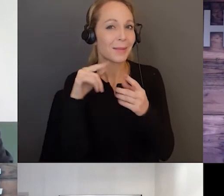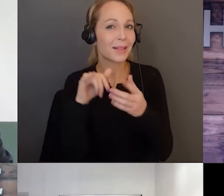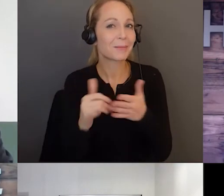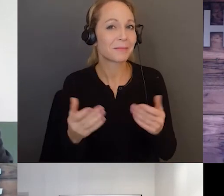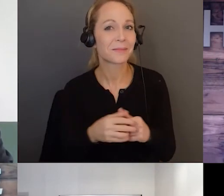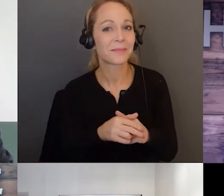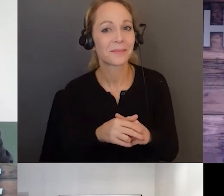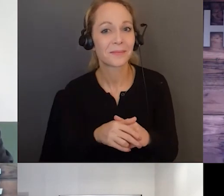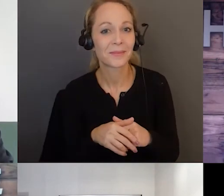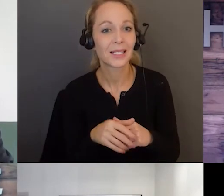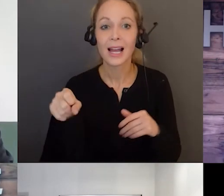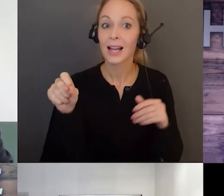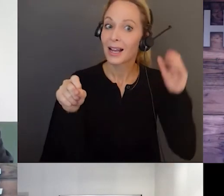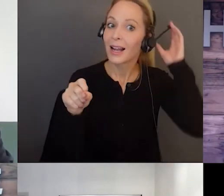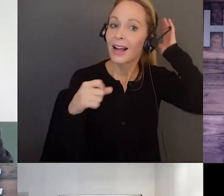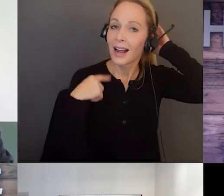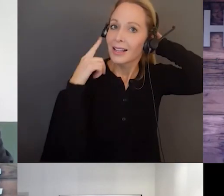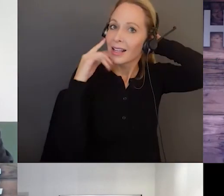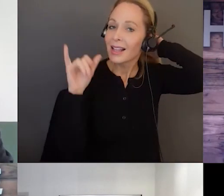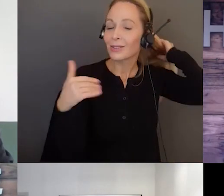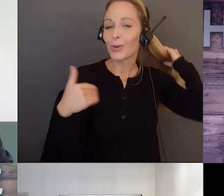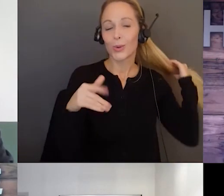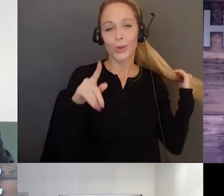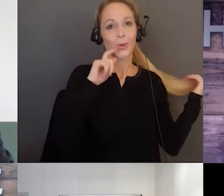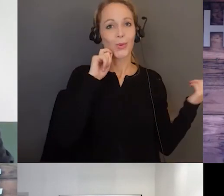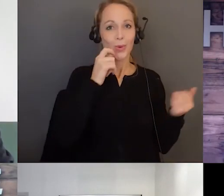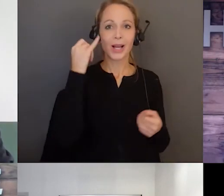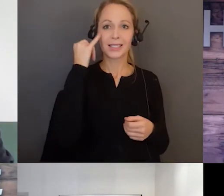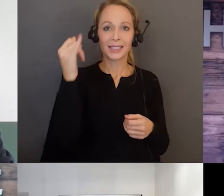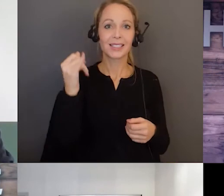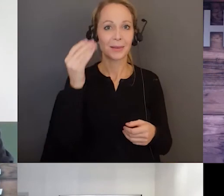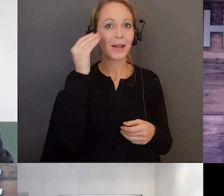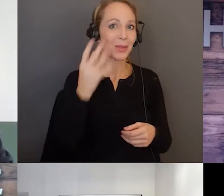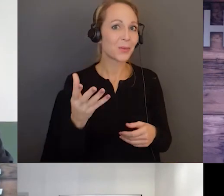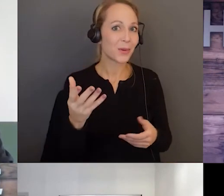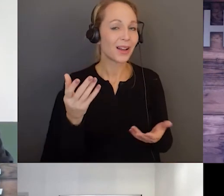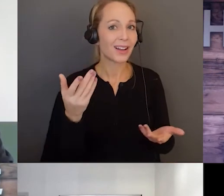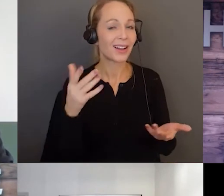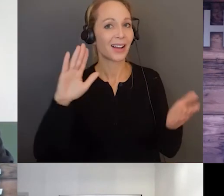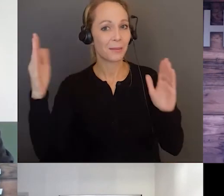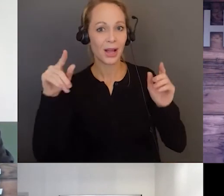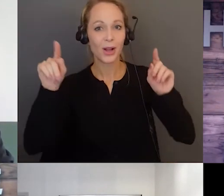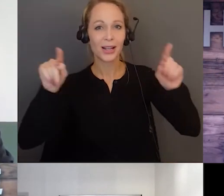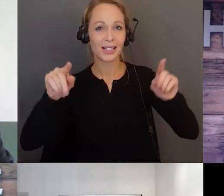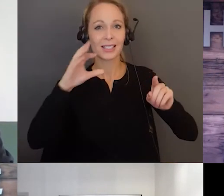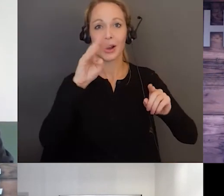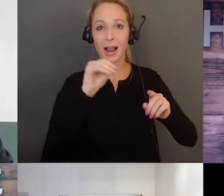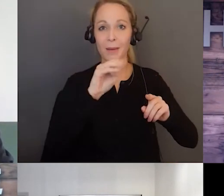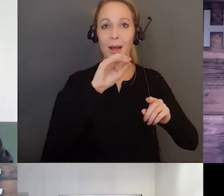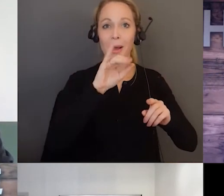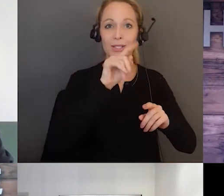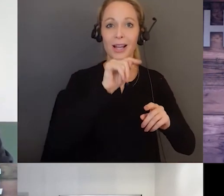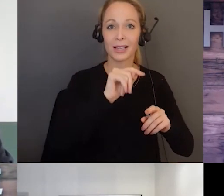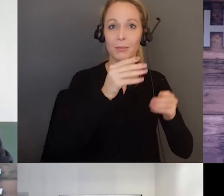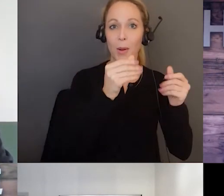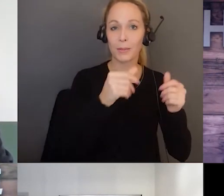YEAH, I THINK THAT'S A SUPER COOL IDEA, BY THE WAY, COMPARING CRM OBJECT PROPERTIES TO MODULE FIELDS.